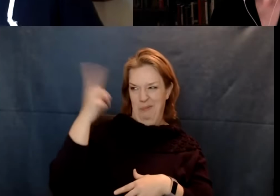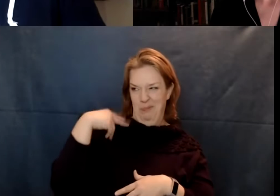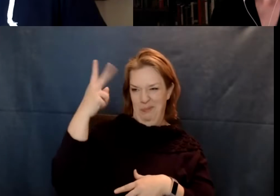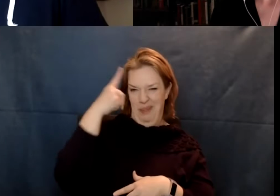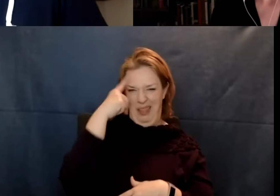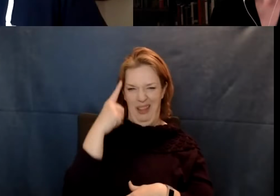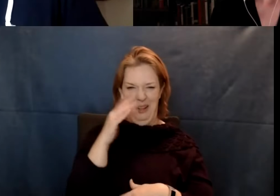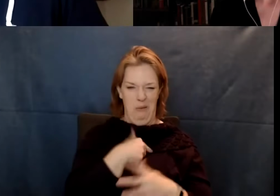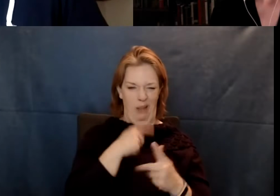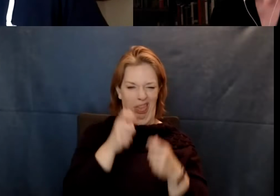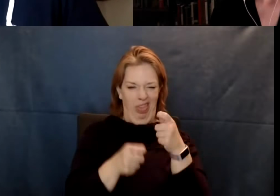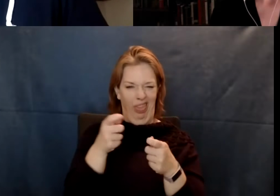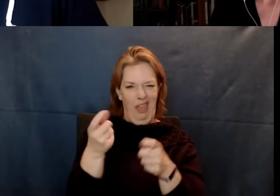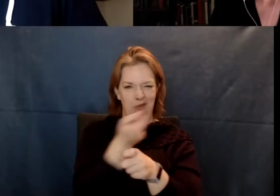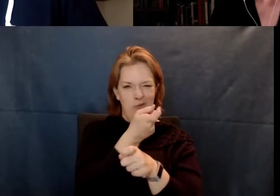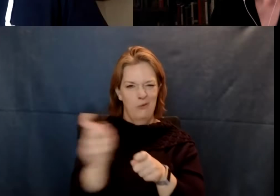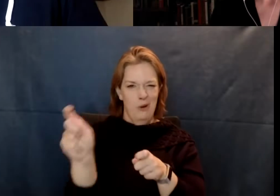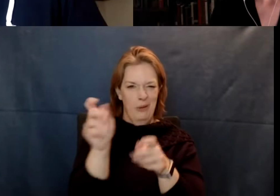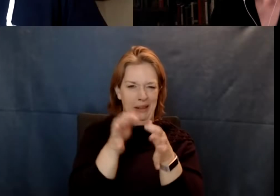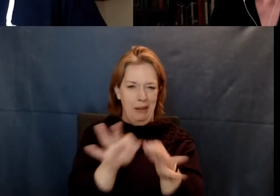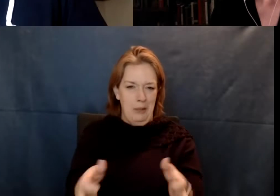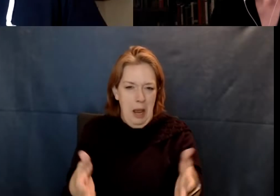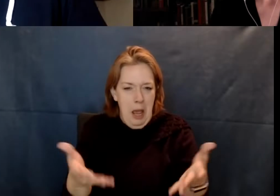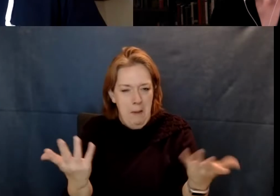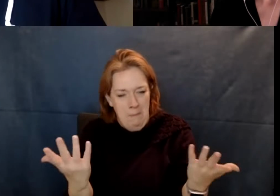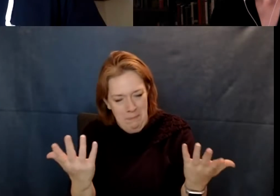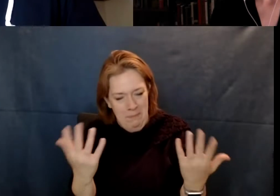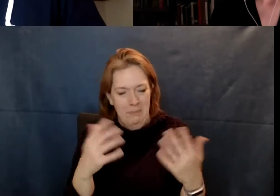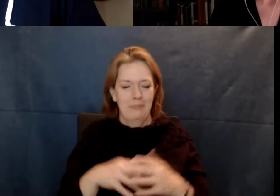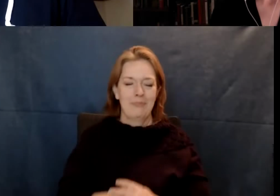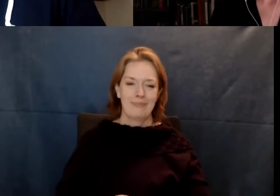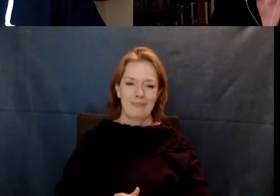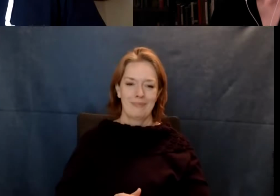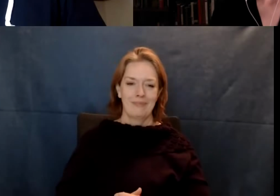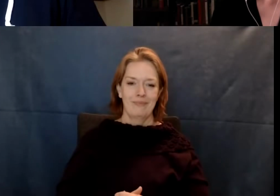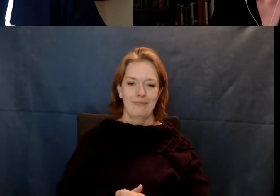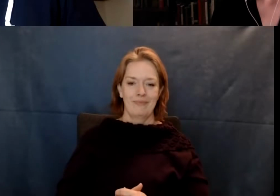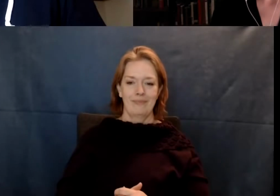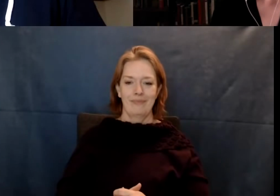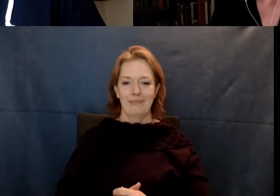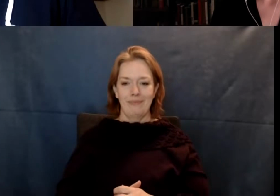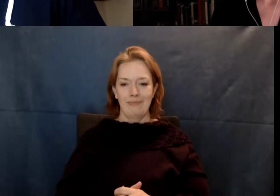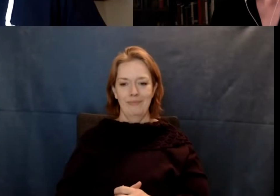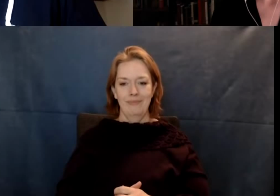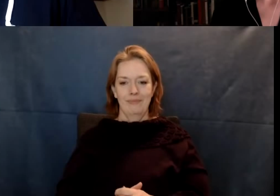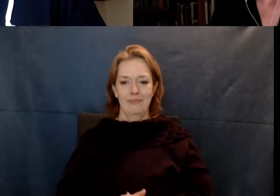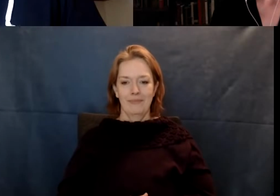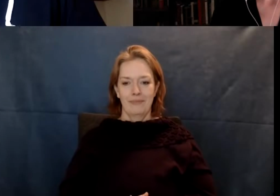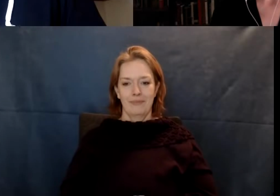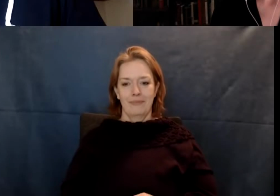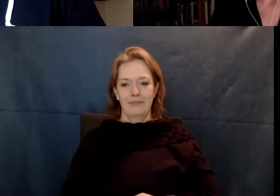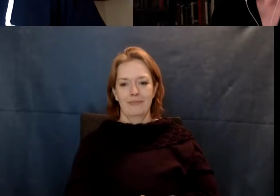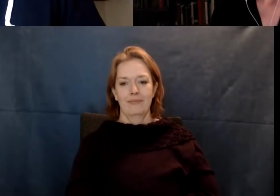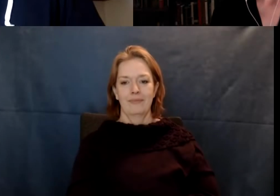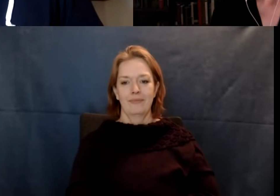So I think, I think there's, I think there's that.